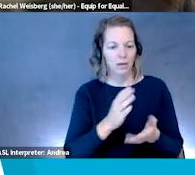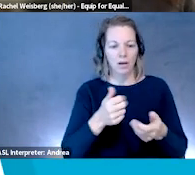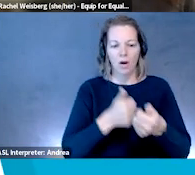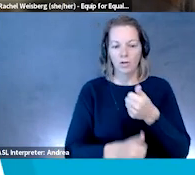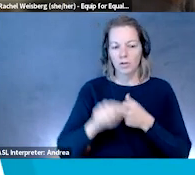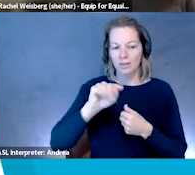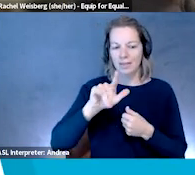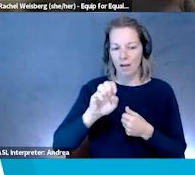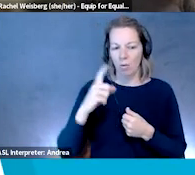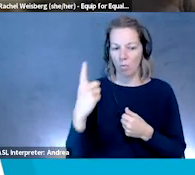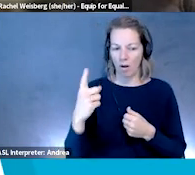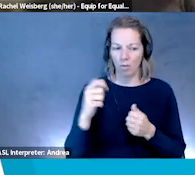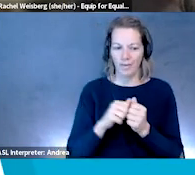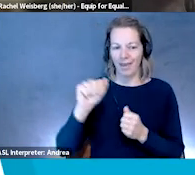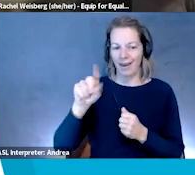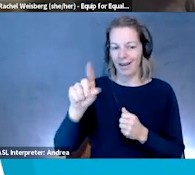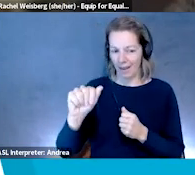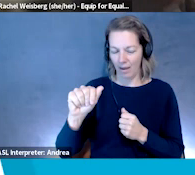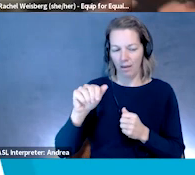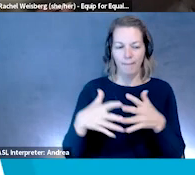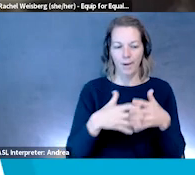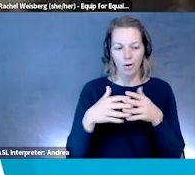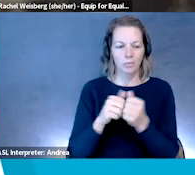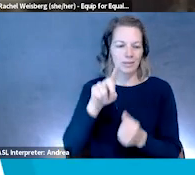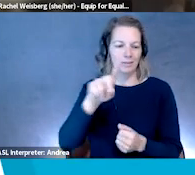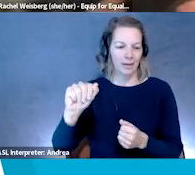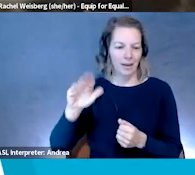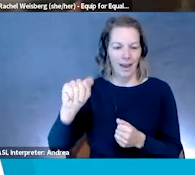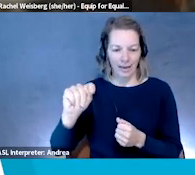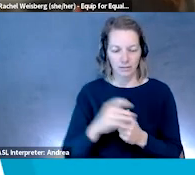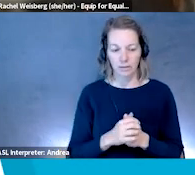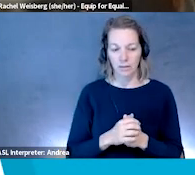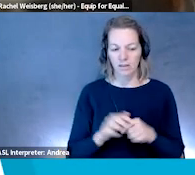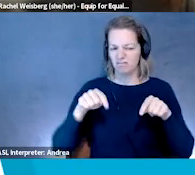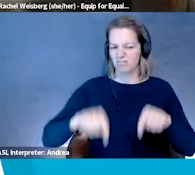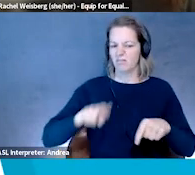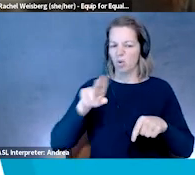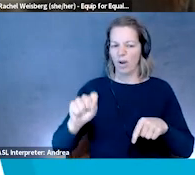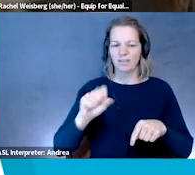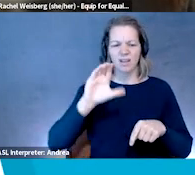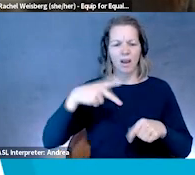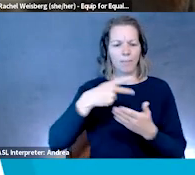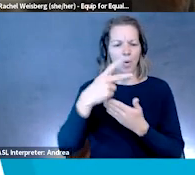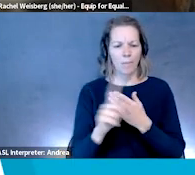ACT KNOW THEIR RIGHTS. CAP SPECIFICALLY IS HERE UNDER TITLE IUNDER THE